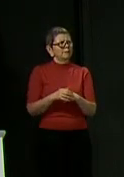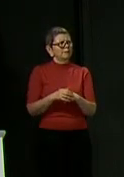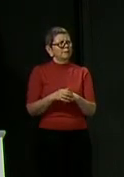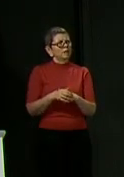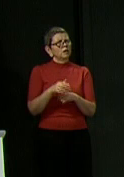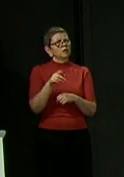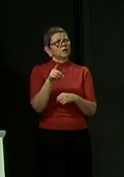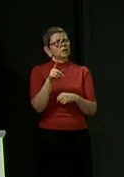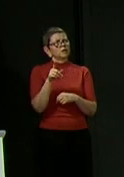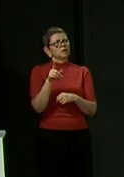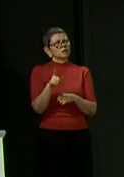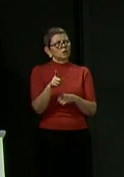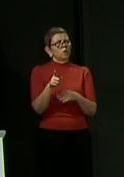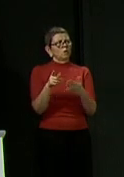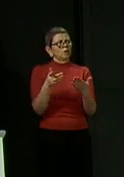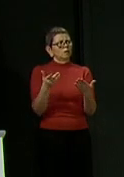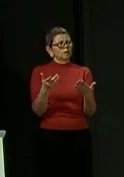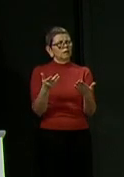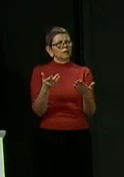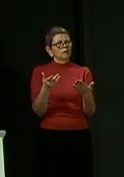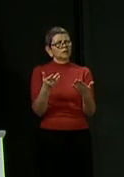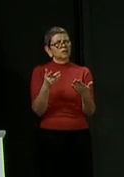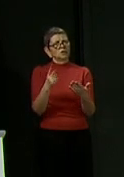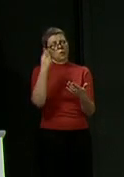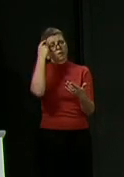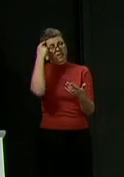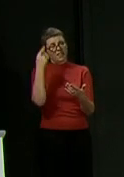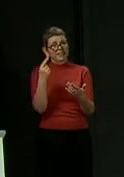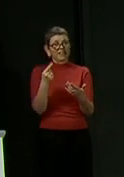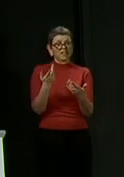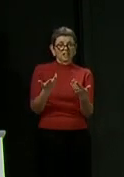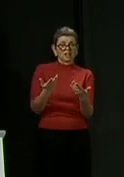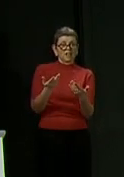staff looking after residents is less risky than no staff looking after residents. I am